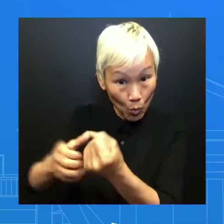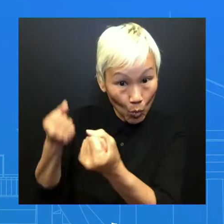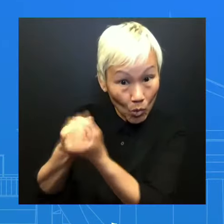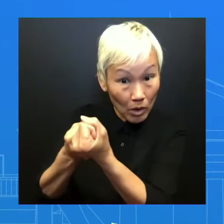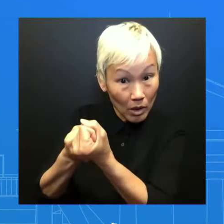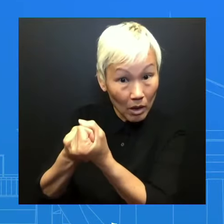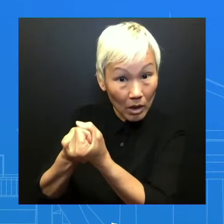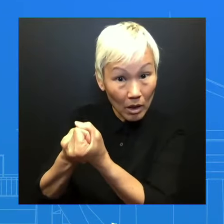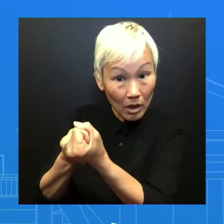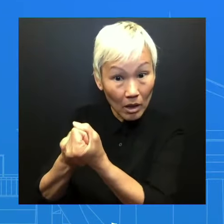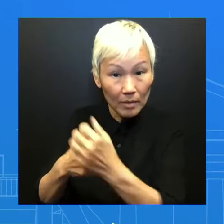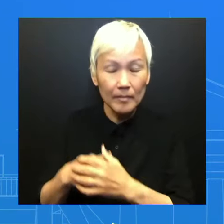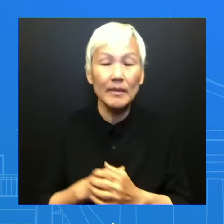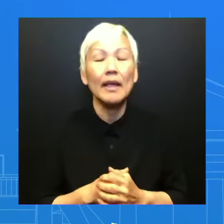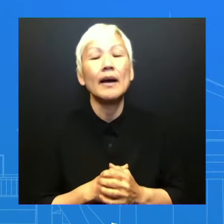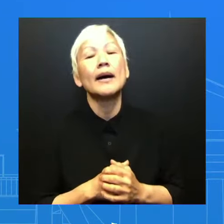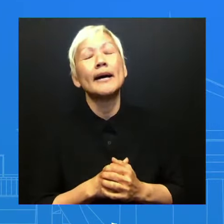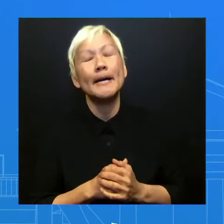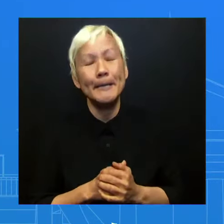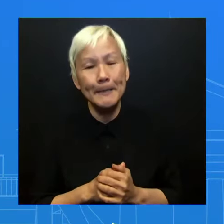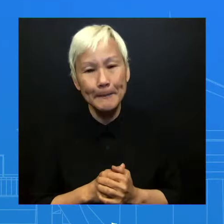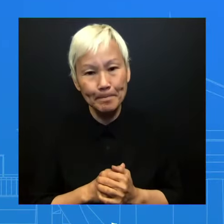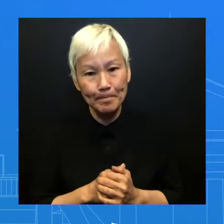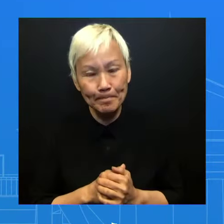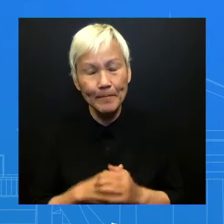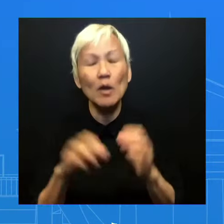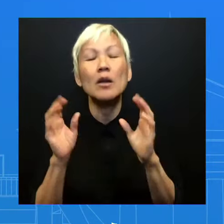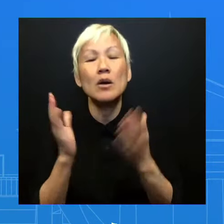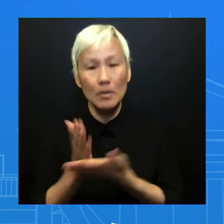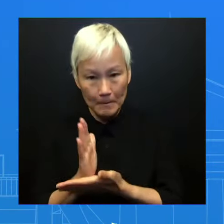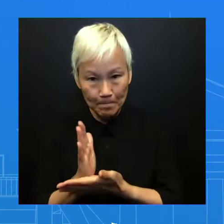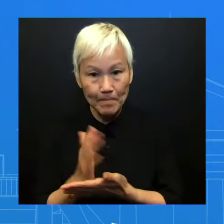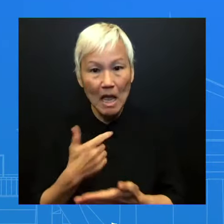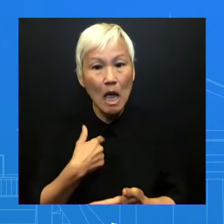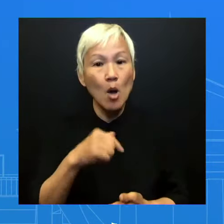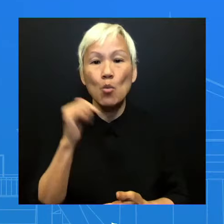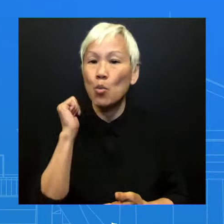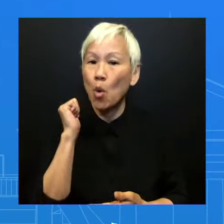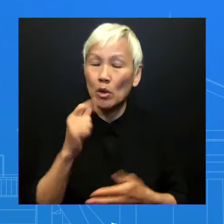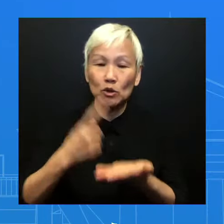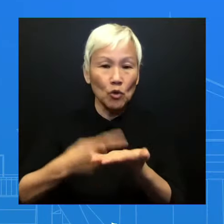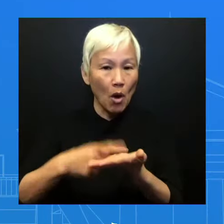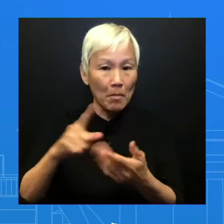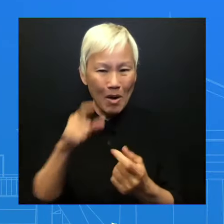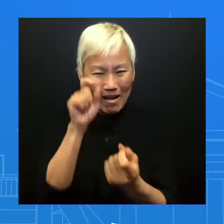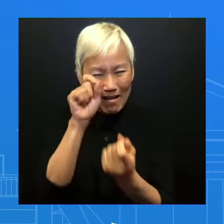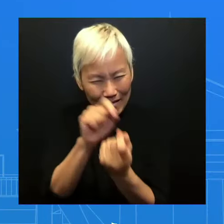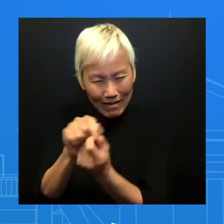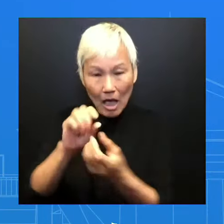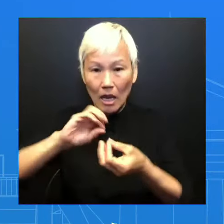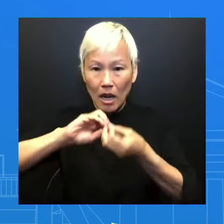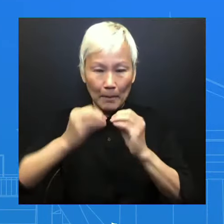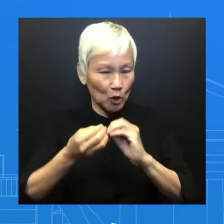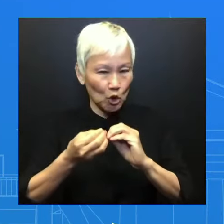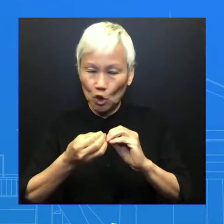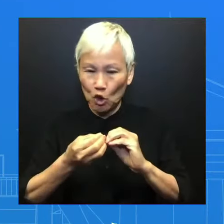Look, I'm not going to get to speak to exact number, right? That's not something I'm going to do from here. But the President and the Speaker